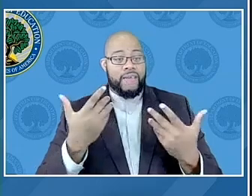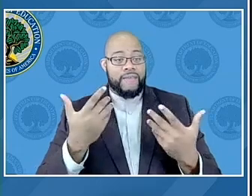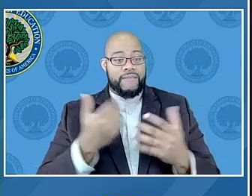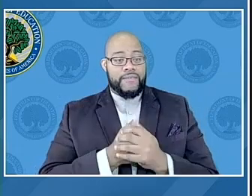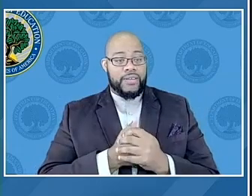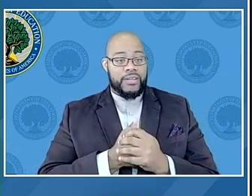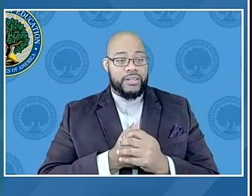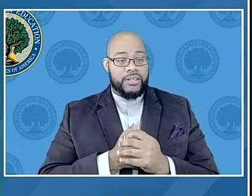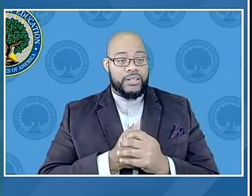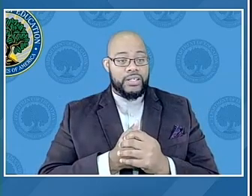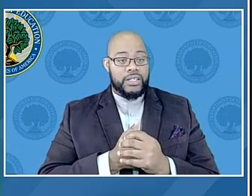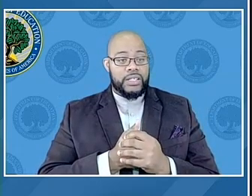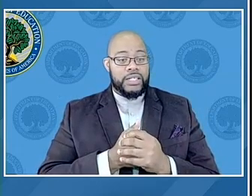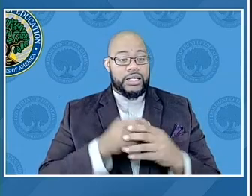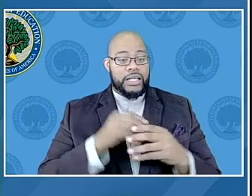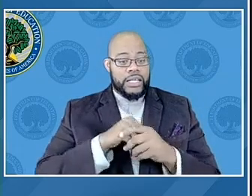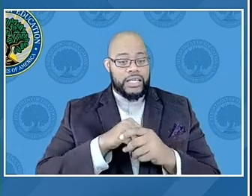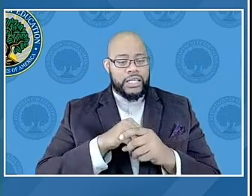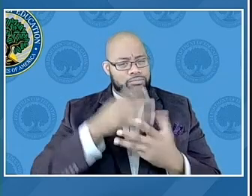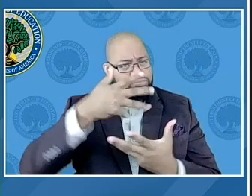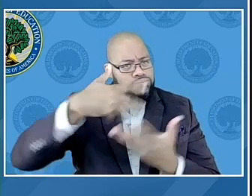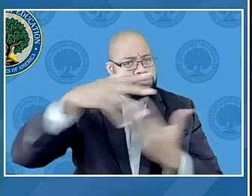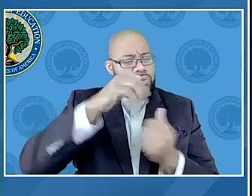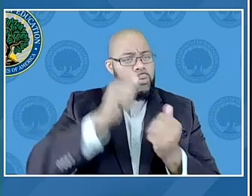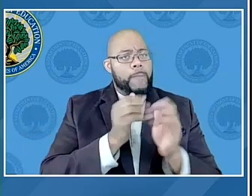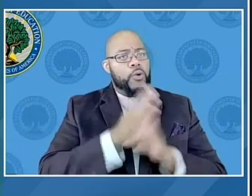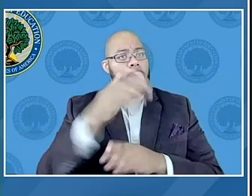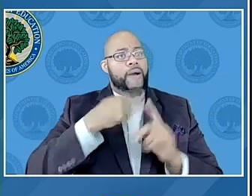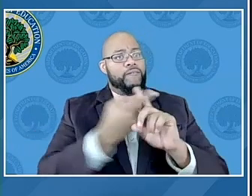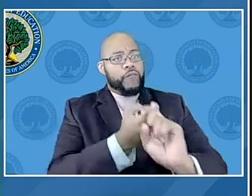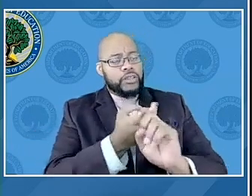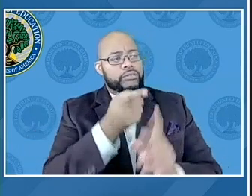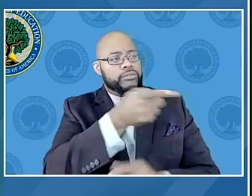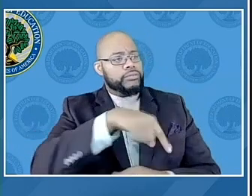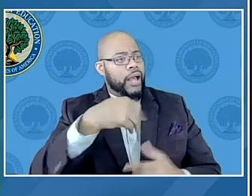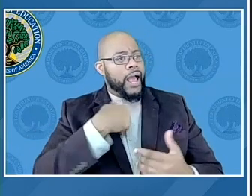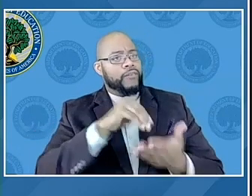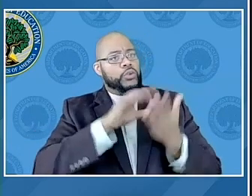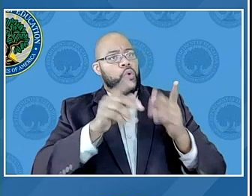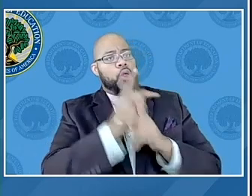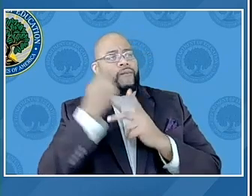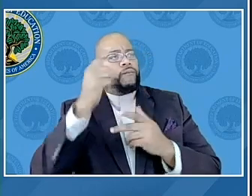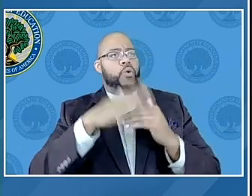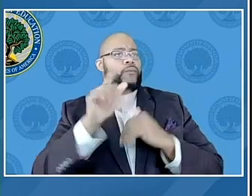circles with the majority of my friends who have had student loans for 20 years,